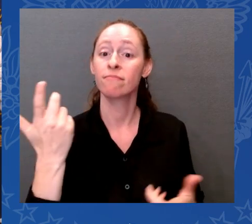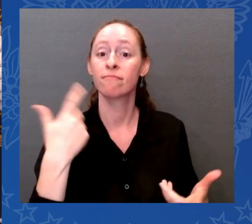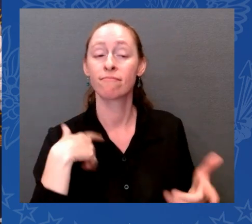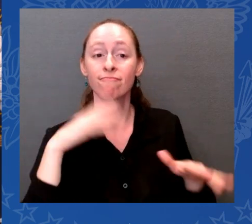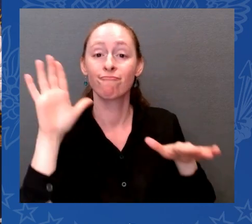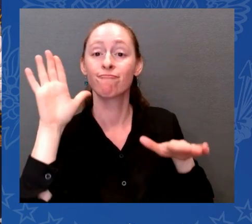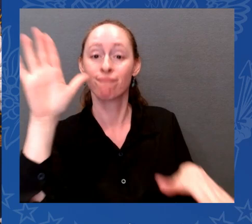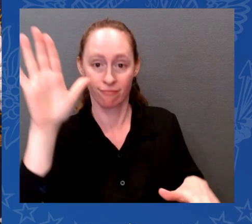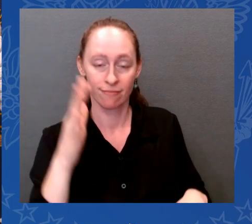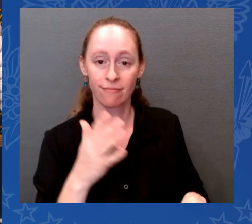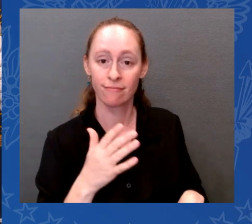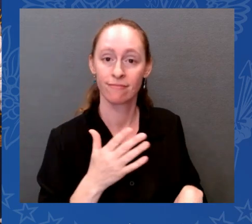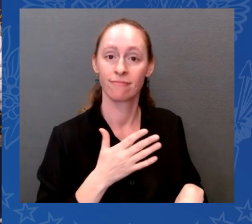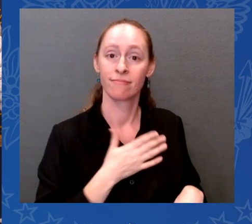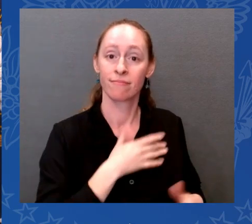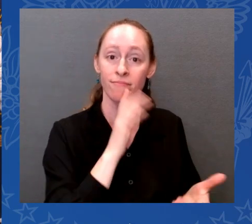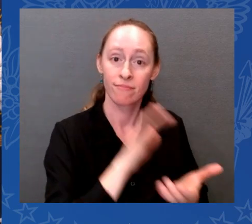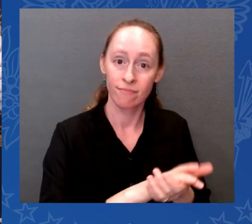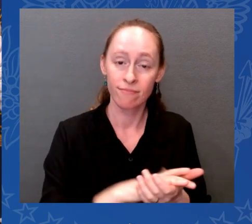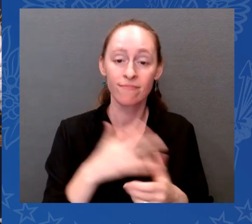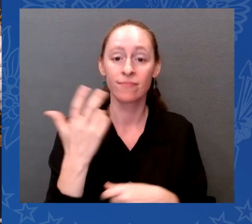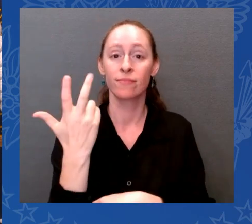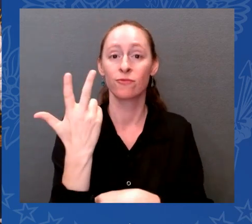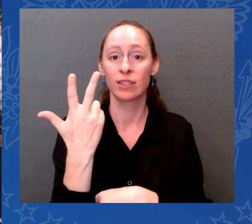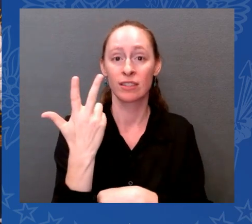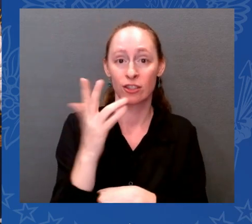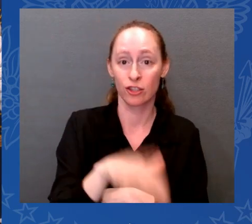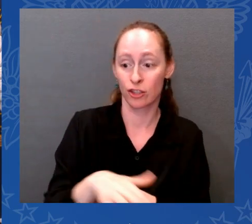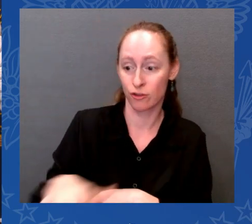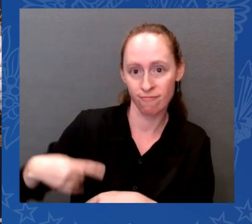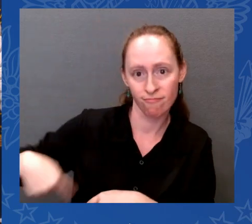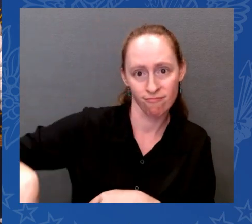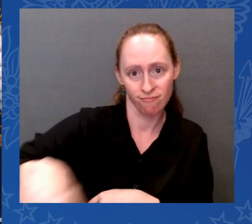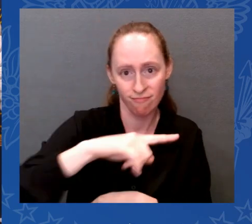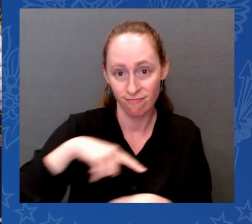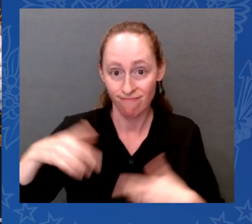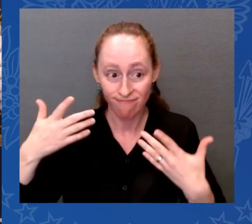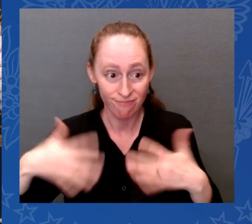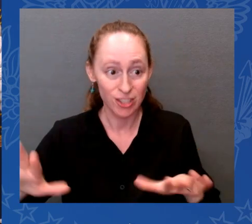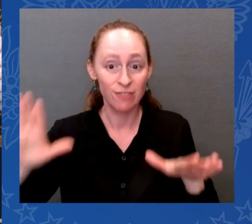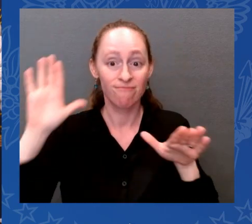and a tractor trailer -- they got in an accident -- broadsided, and killed my wife, killed my daughter.